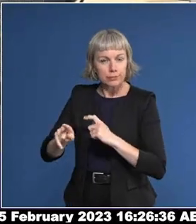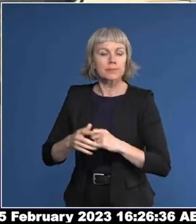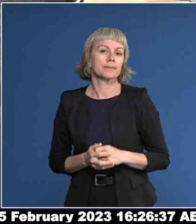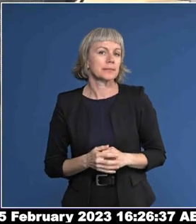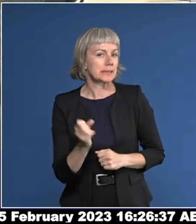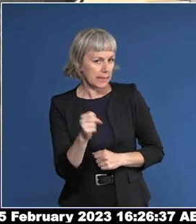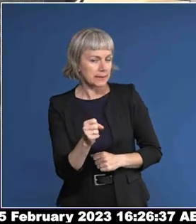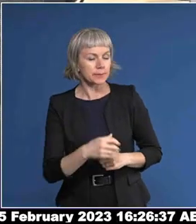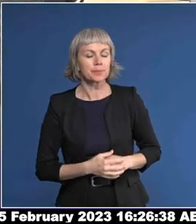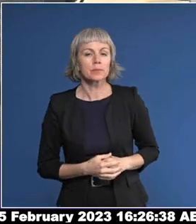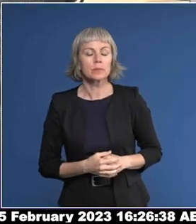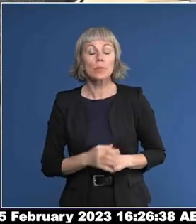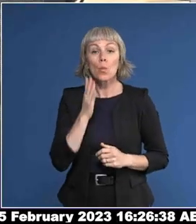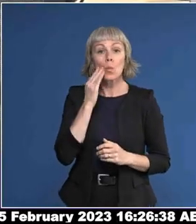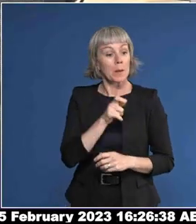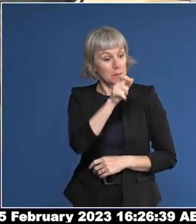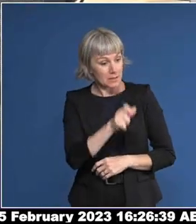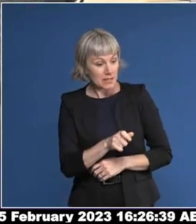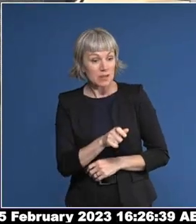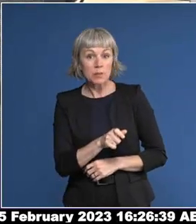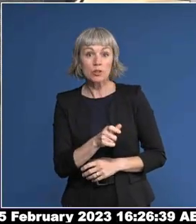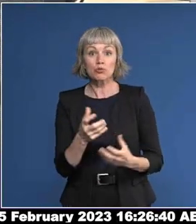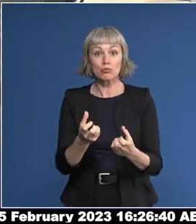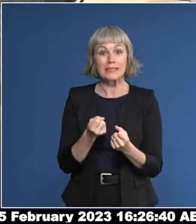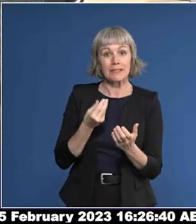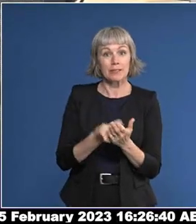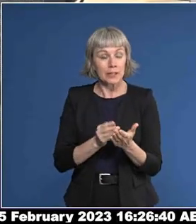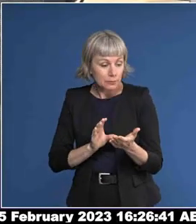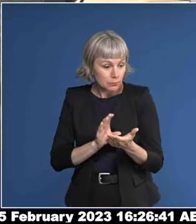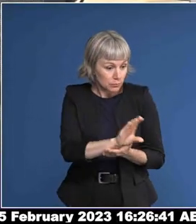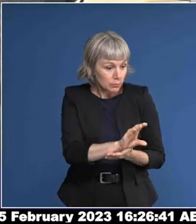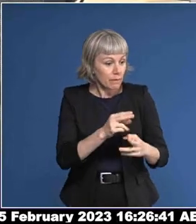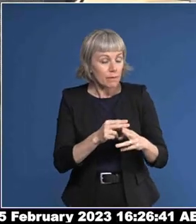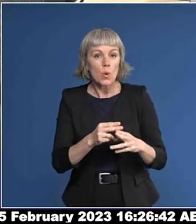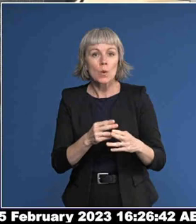is funded for support coordination, the NDIA will support a participant to connect with a